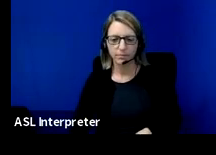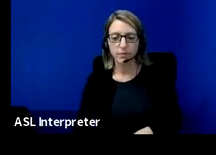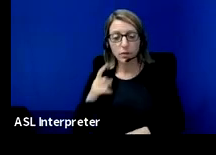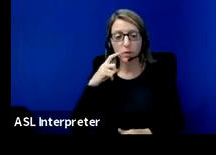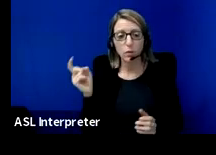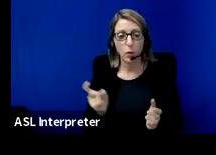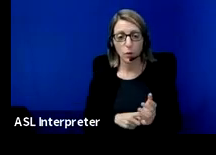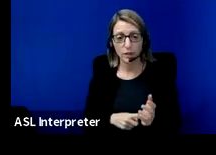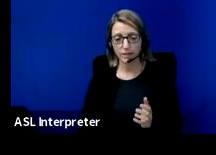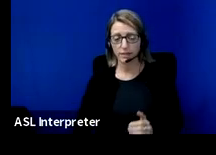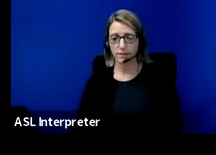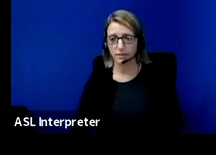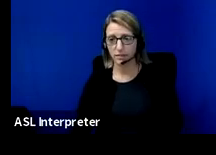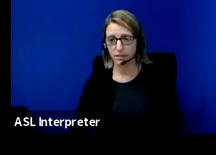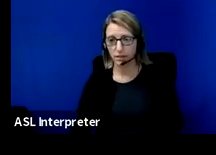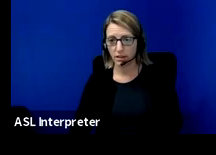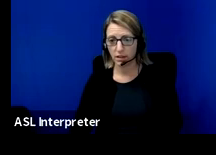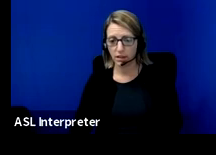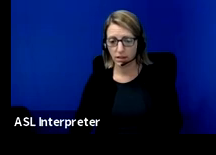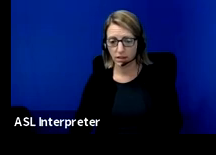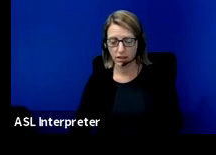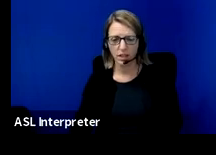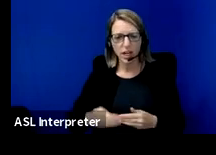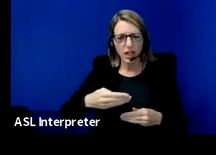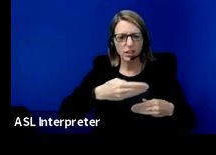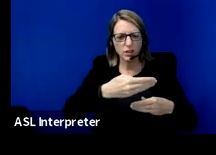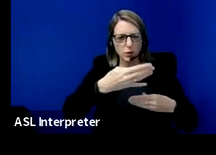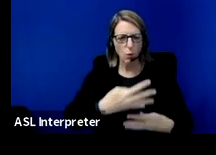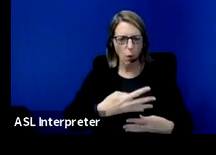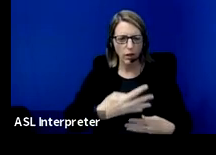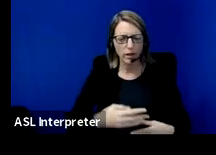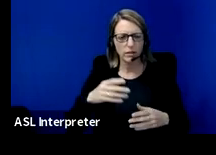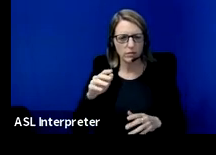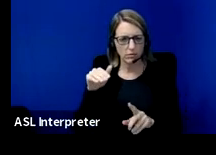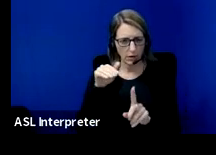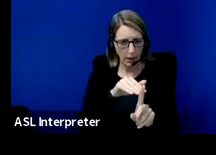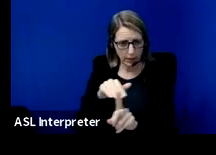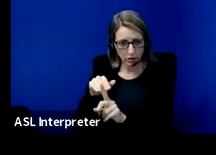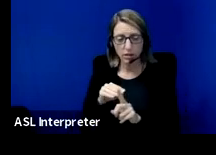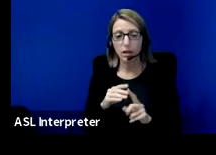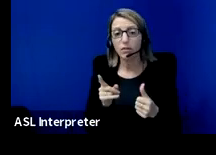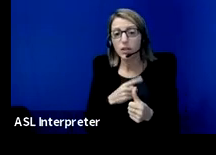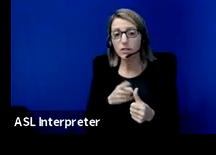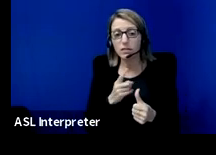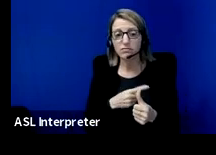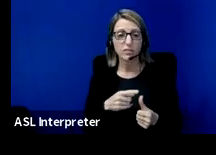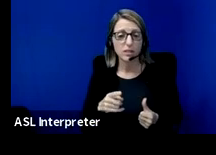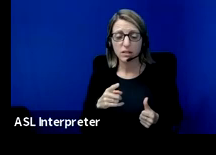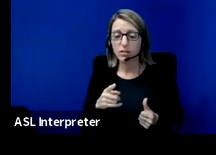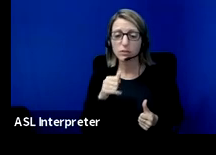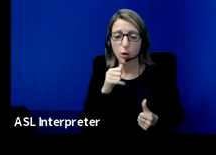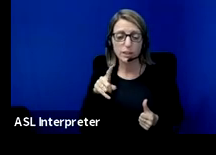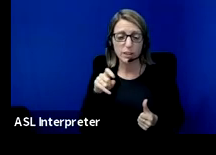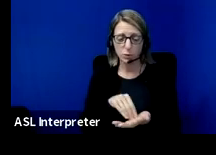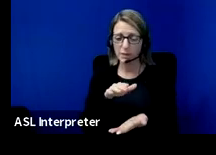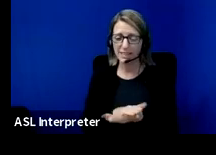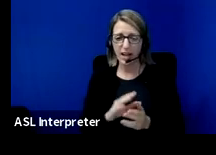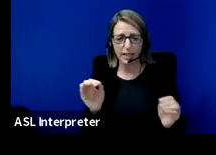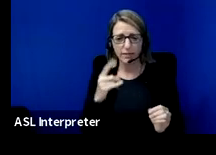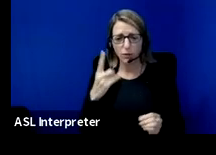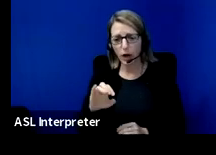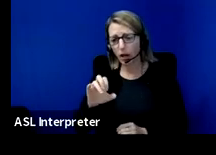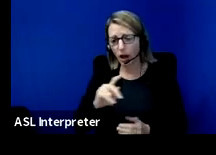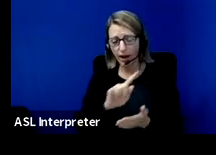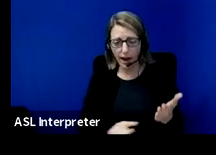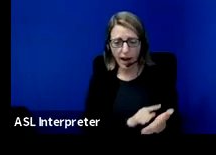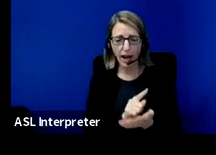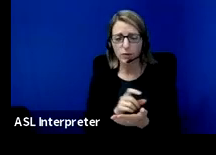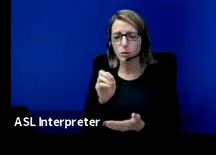ESD 112-- Kristina Wambold: Scrolling reminders and I just wanted to make sure I clarify one. You don't need to do anything for your clock hours or attendance. You do not need to type in your name or do anything.